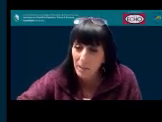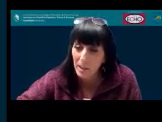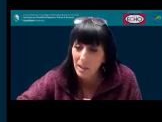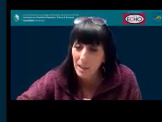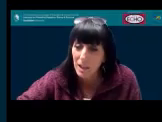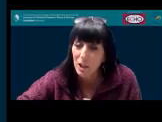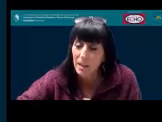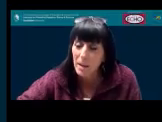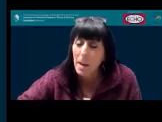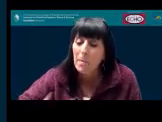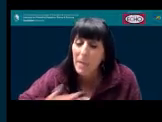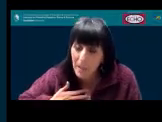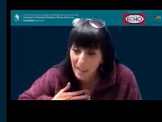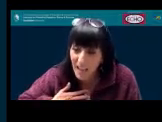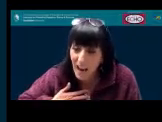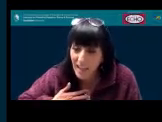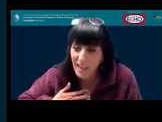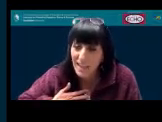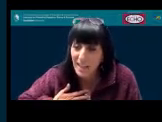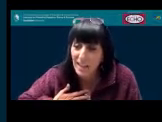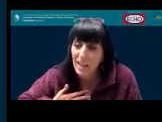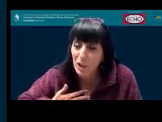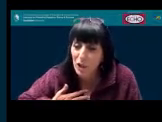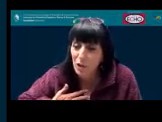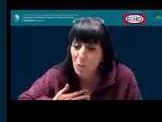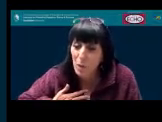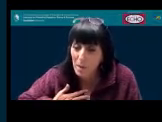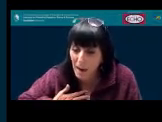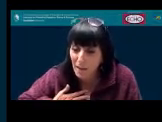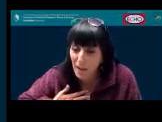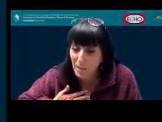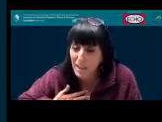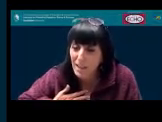presentation, because I get to then choose one of my families